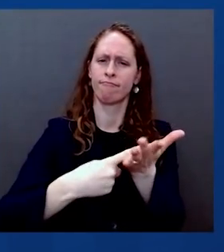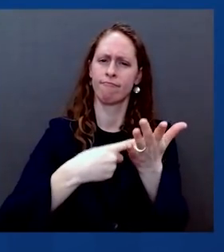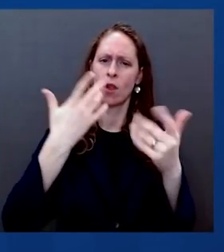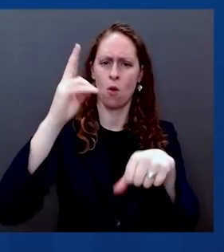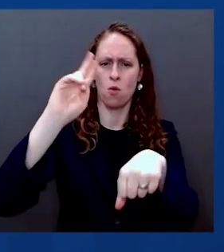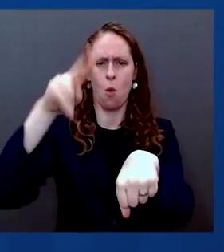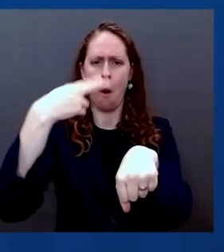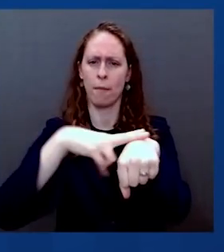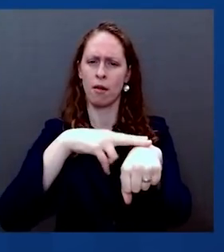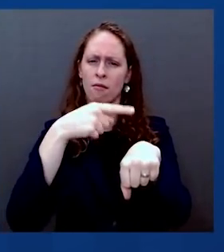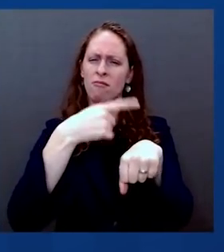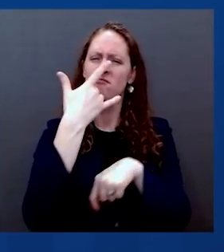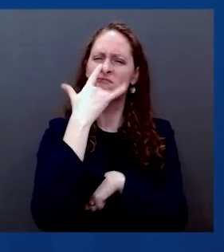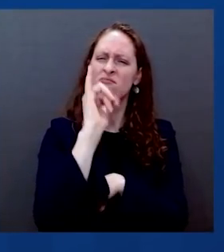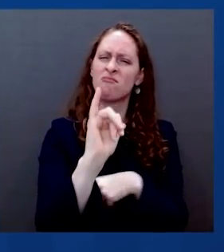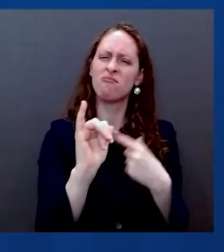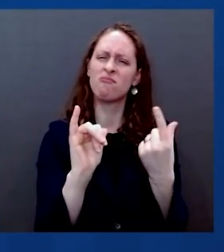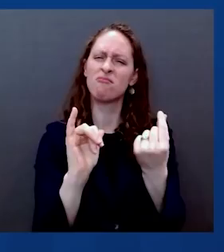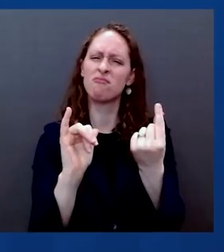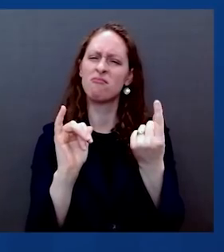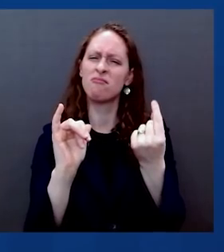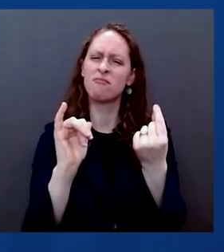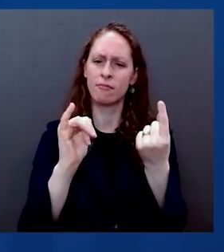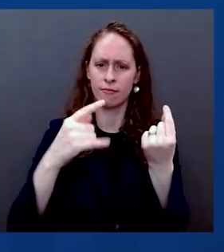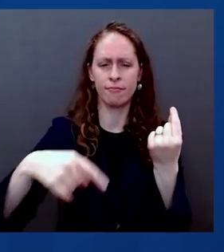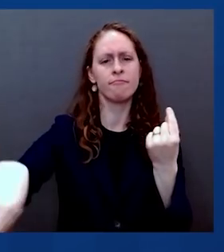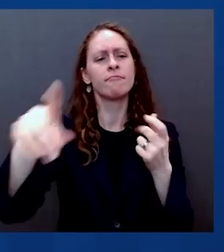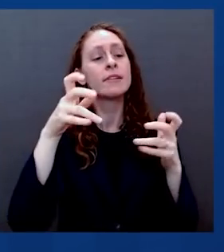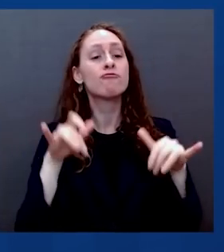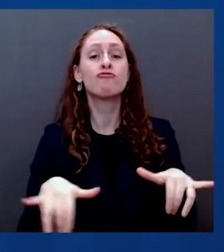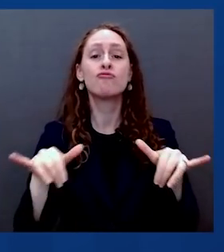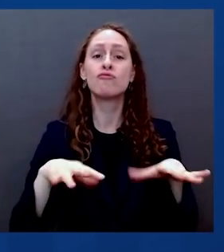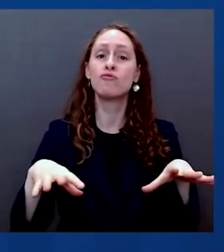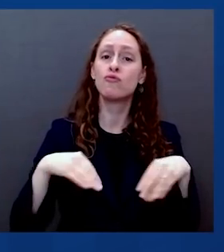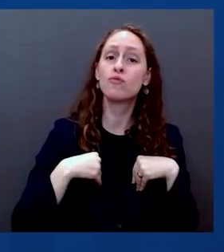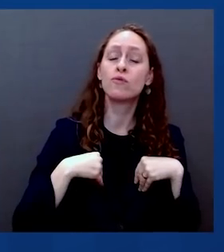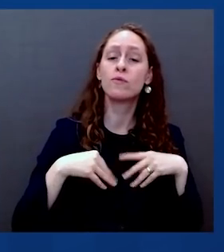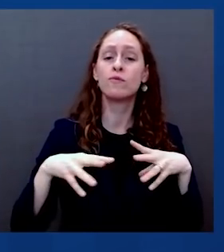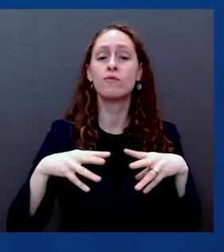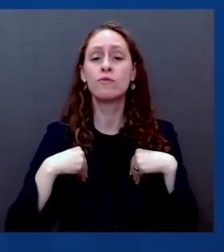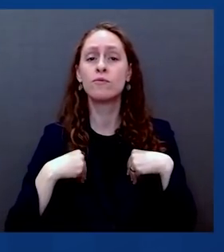people the freedom to vote. "The only normalcy anyone should accept,"